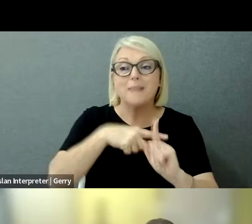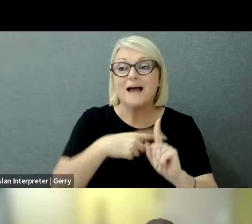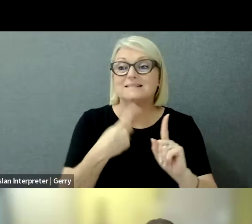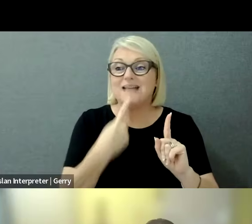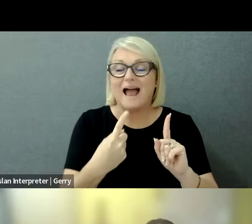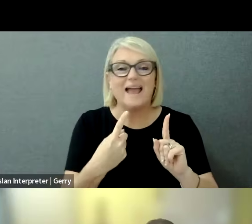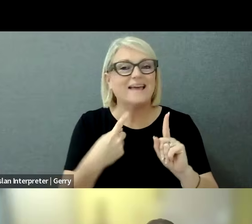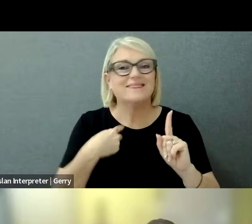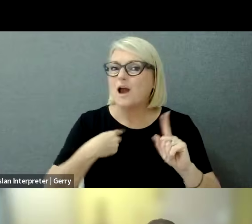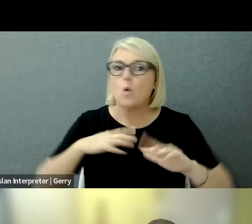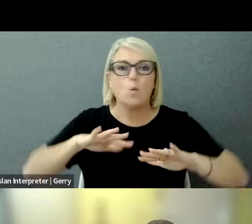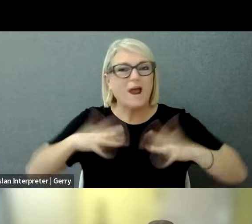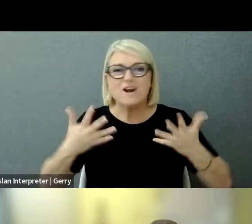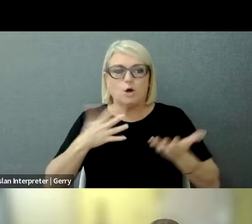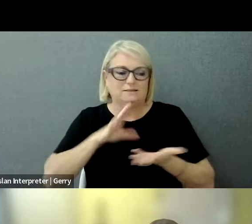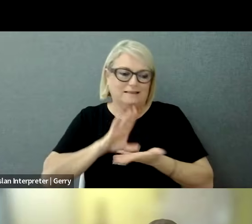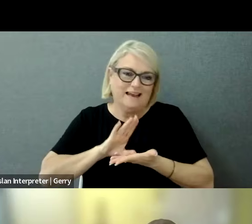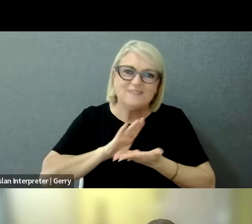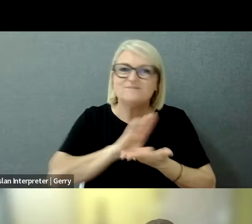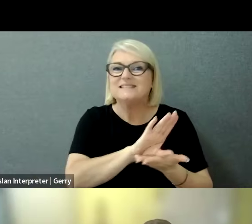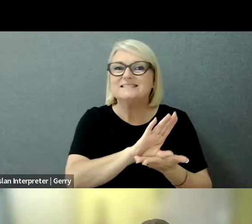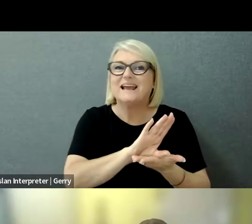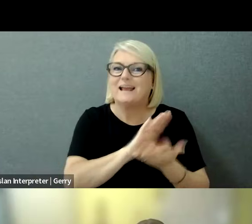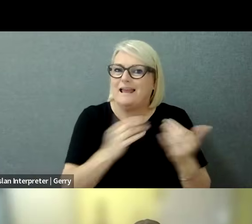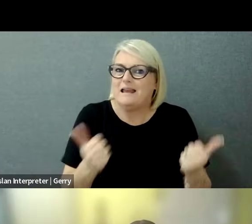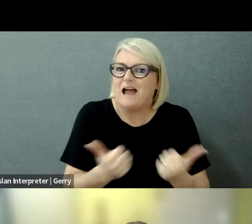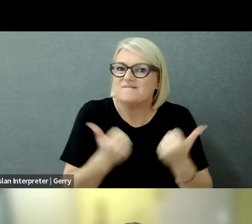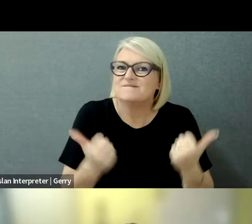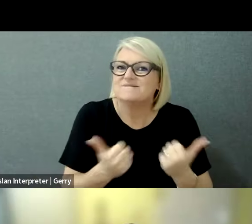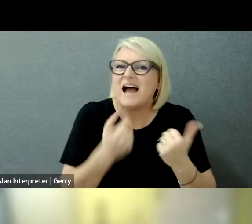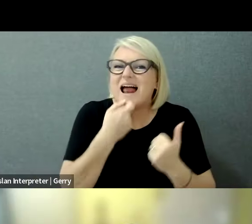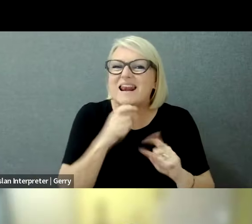an allied health workforce in any systemic way and we're kind of leaving a generation